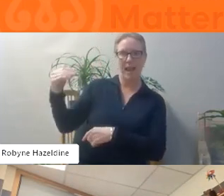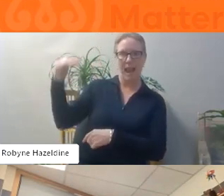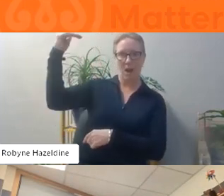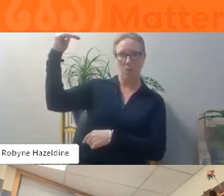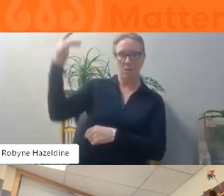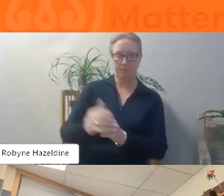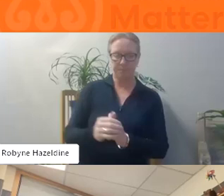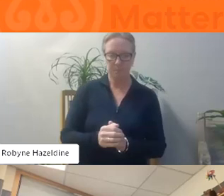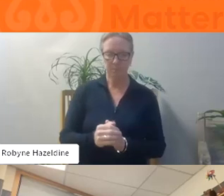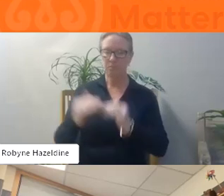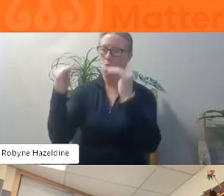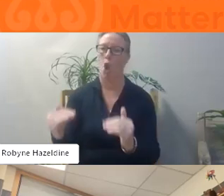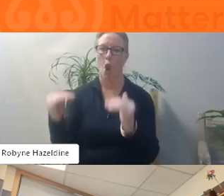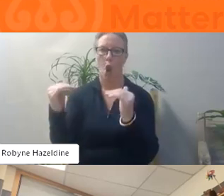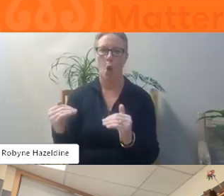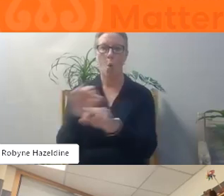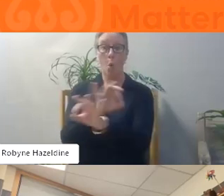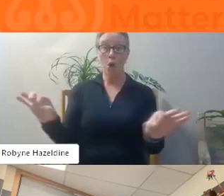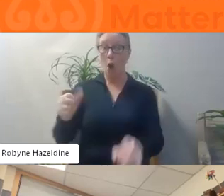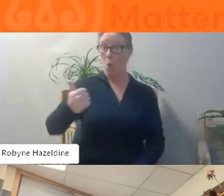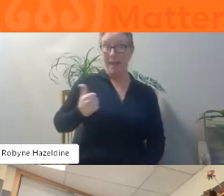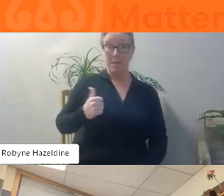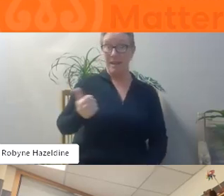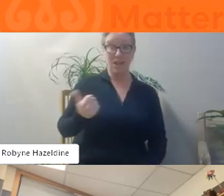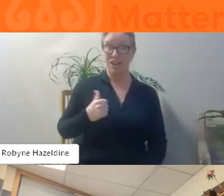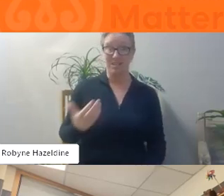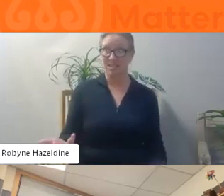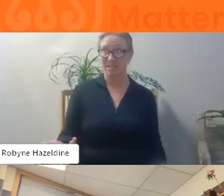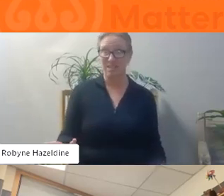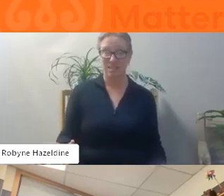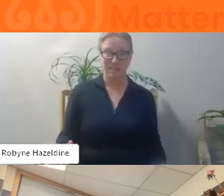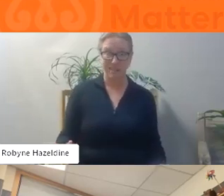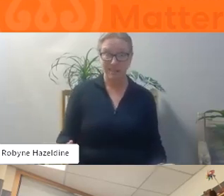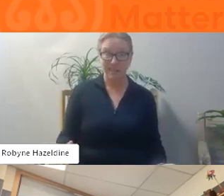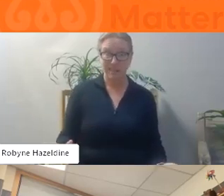low or no expectations of them. And that is often what you hear.